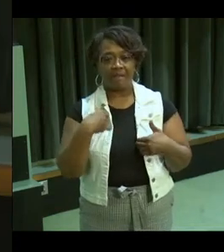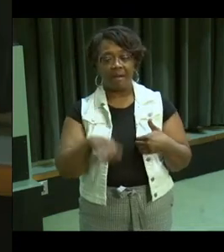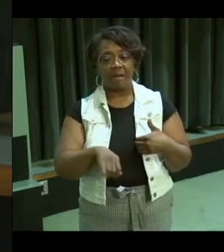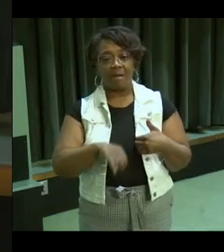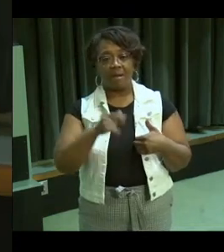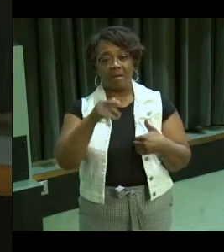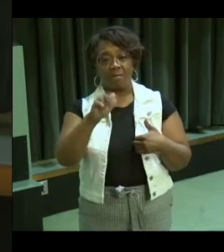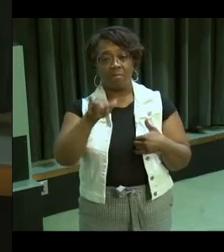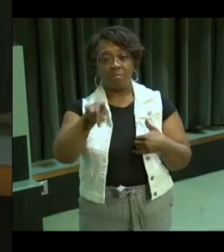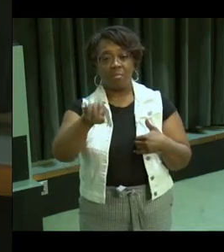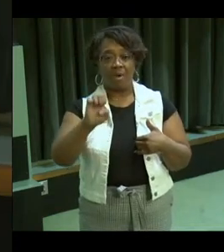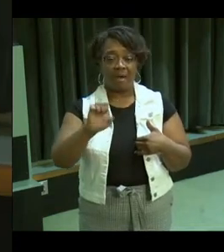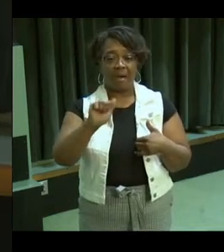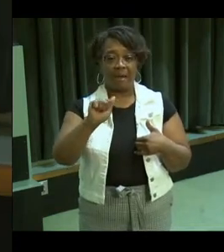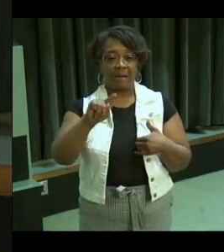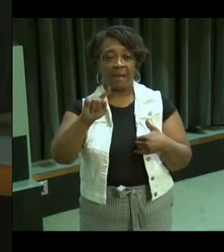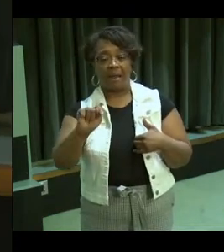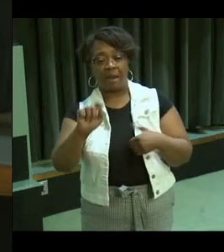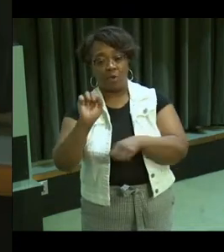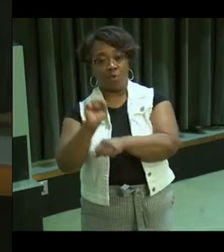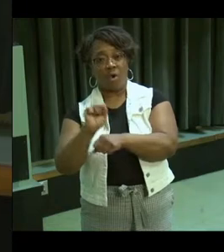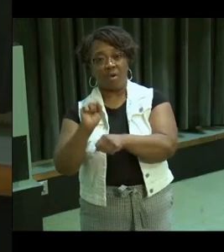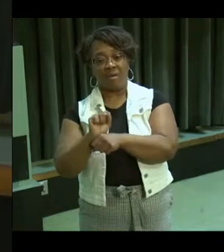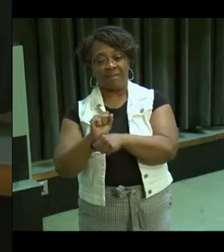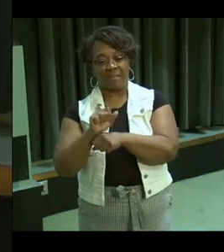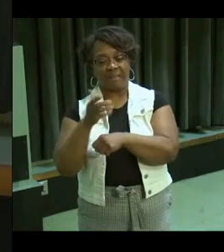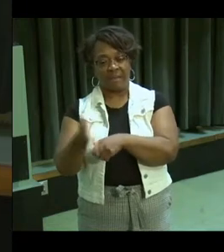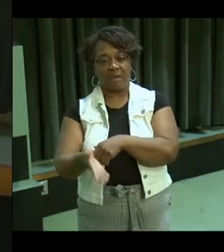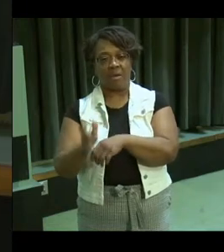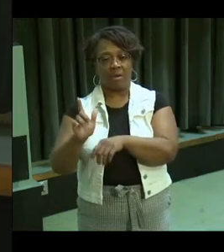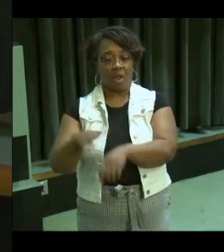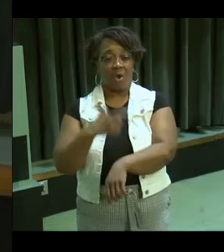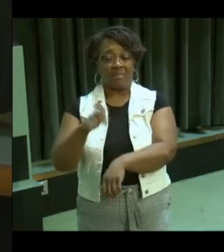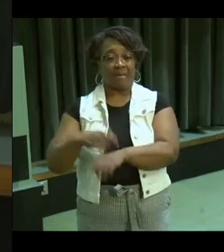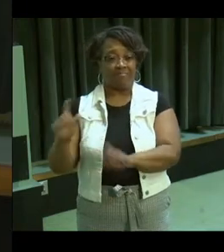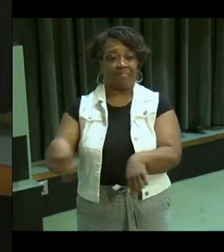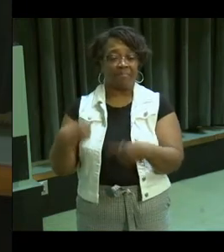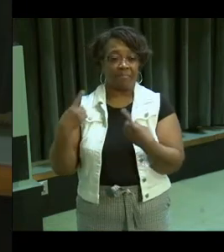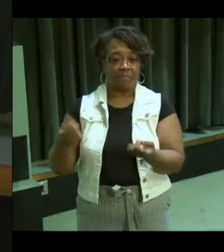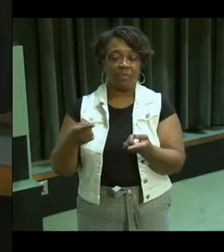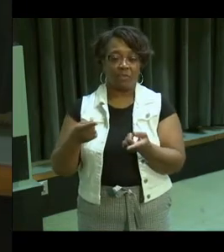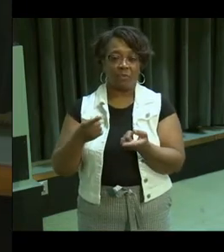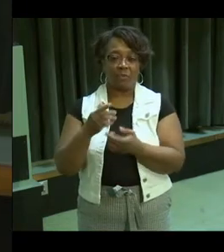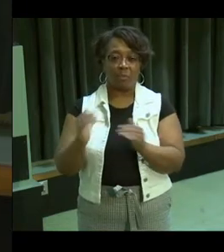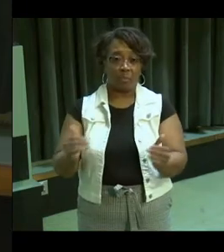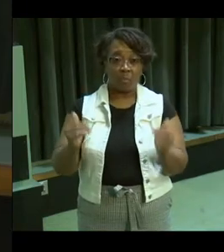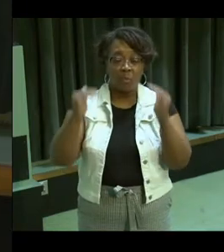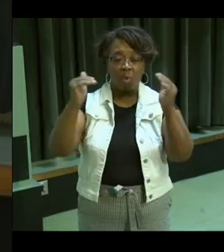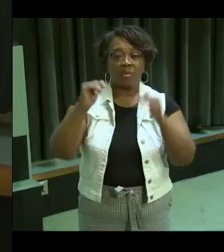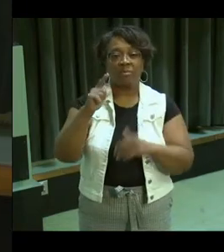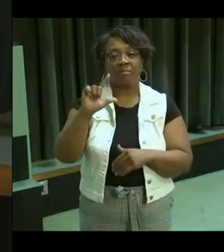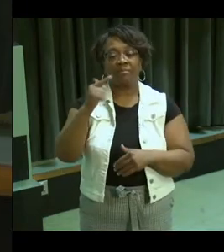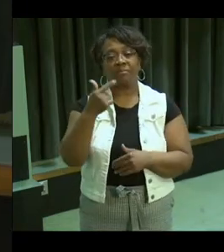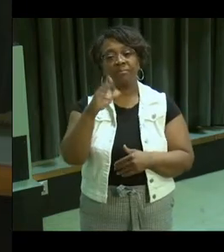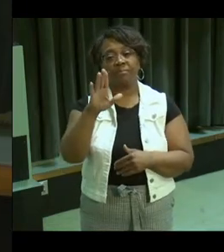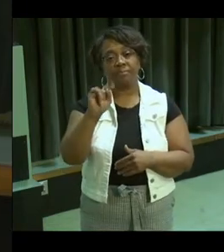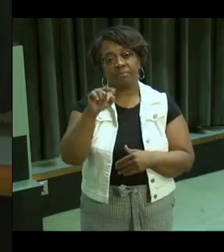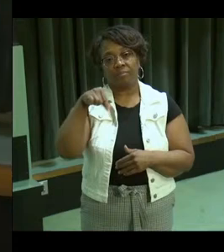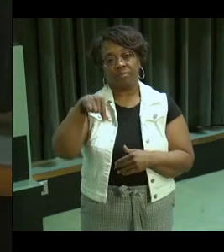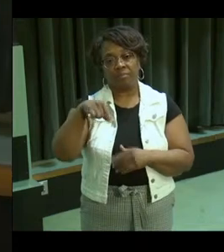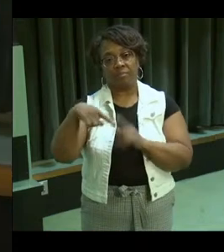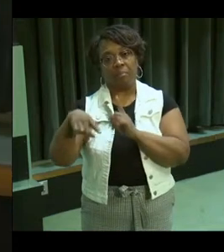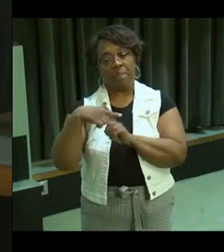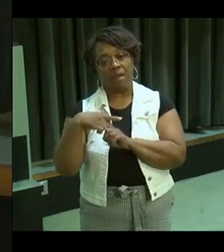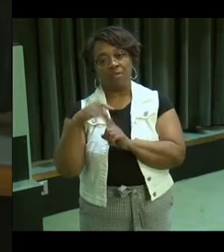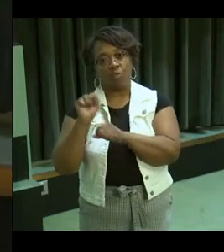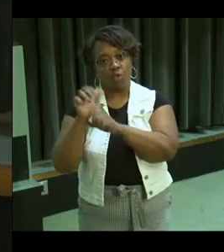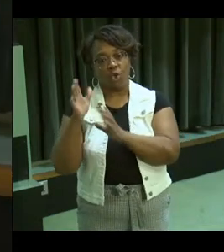Work, which is been around for a